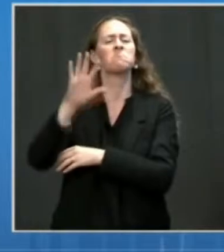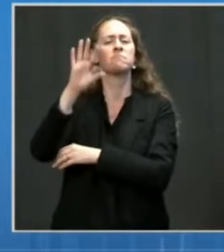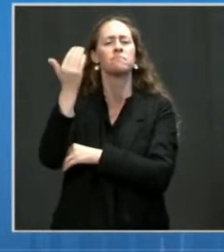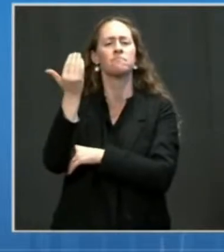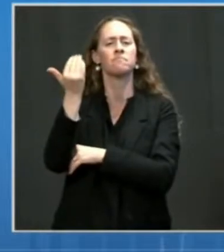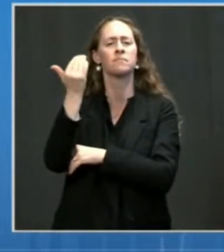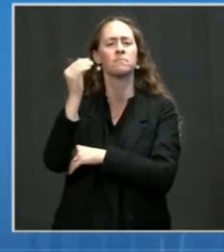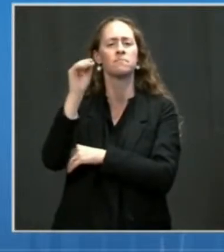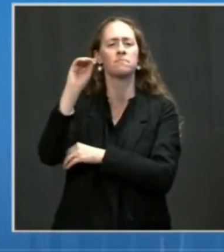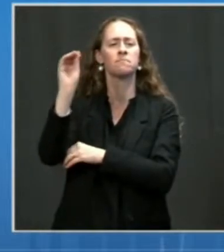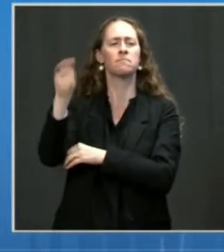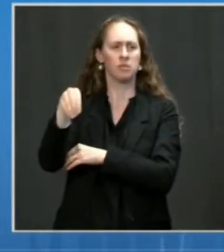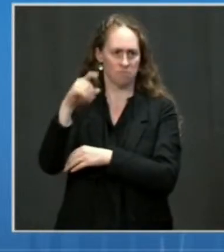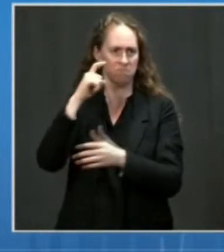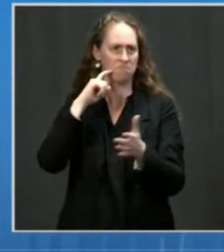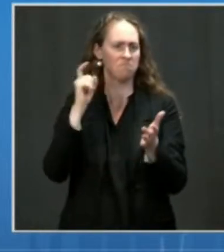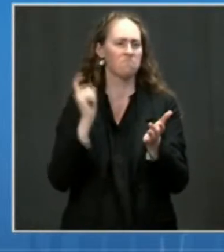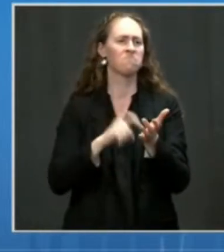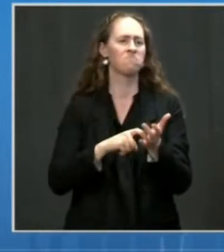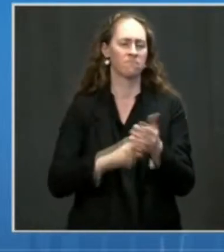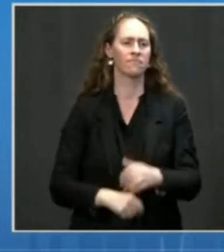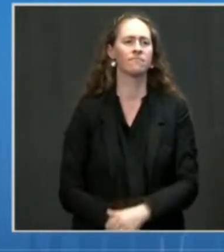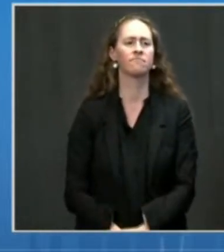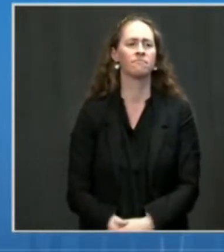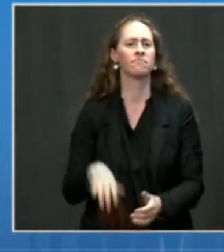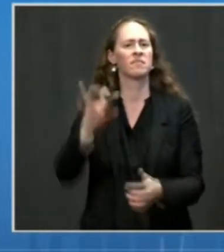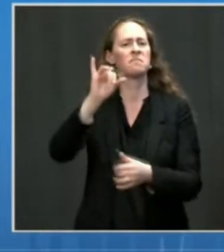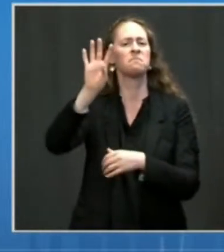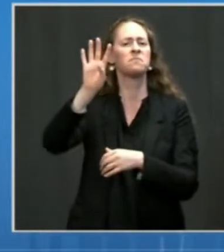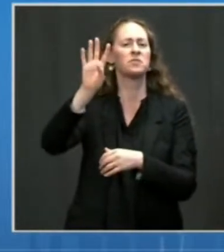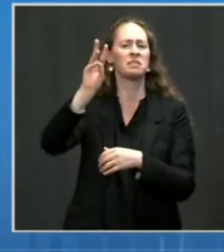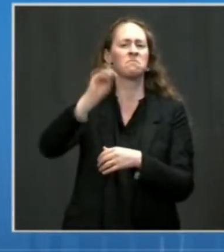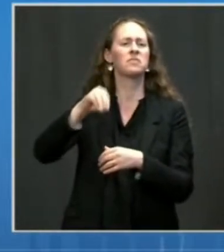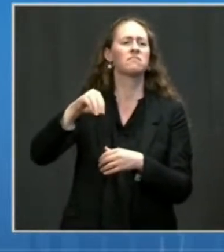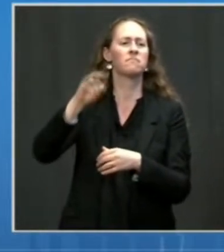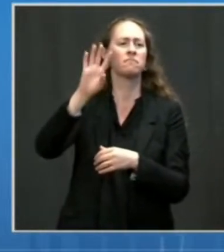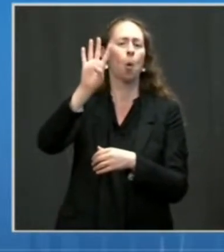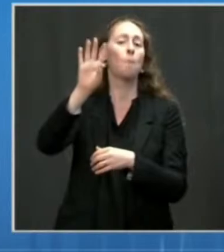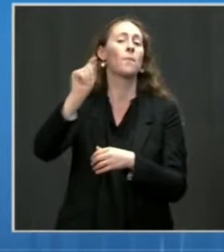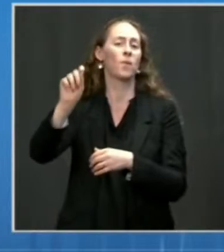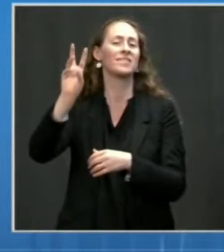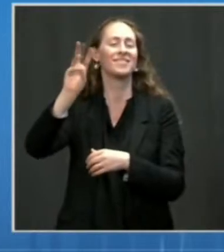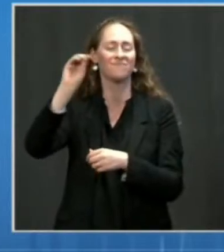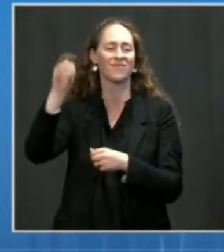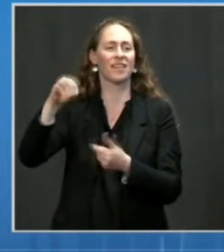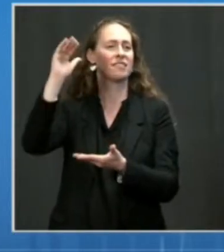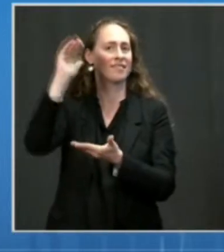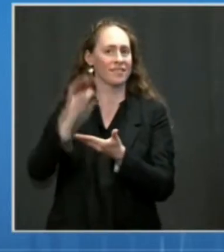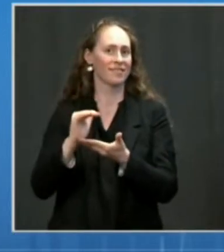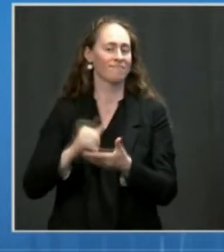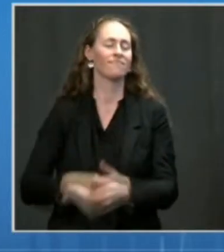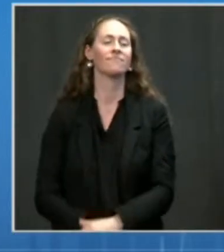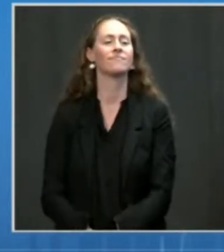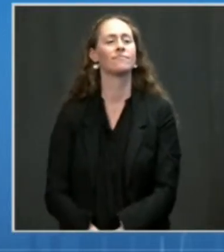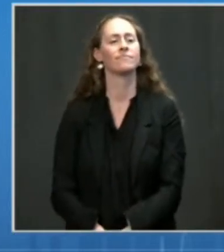TEST POSITIVITY FELL FROM A PEAK OF 15.1% TO 4.6%.